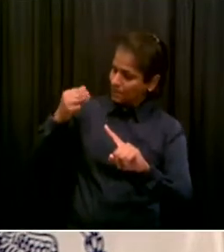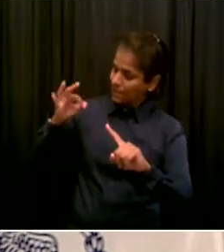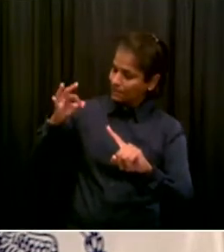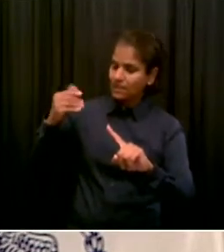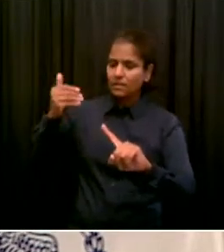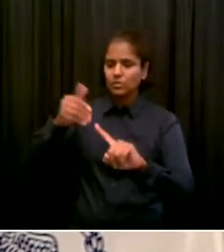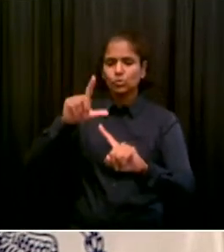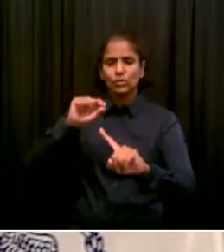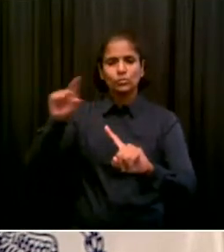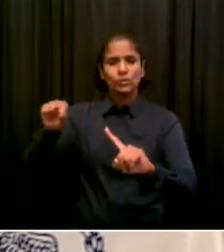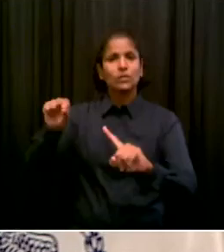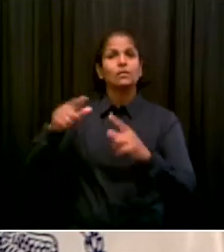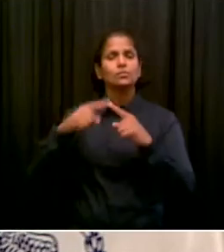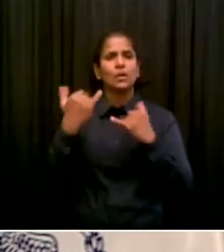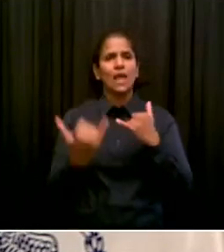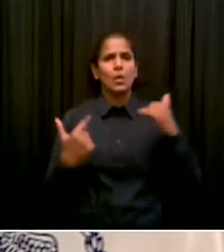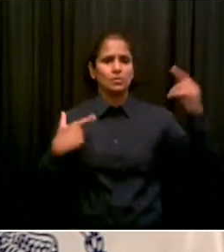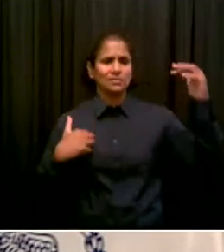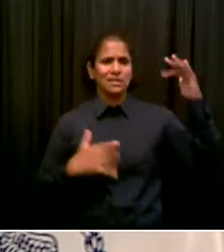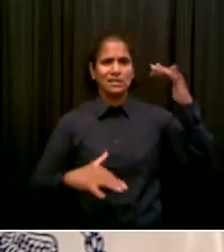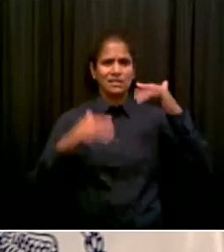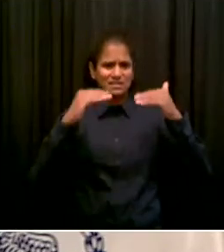OVERTIME. THE QUESTION IS THE GAP THAT WE